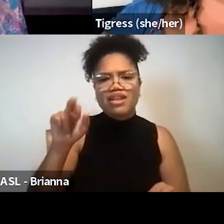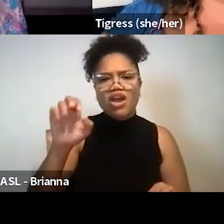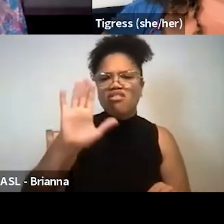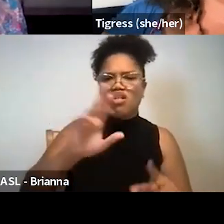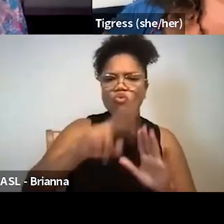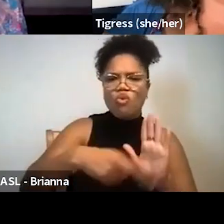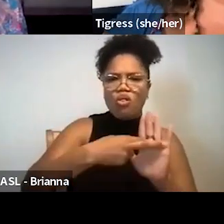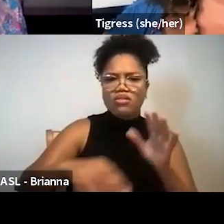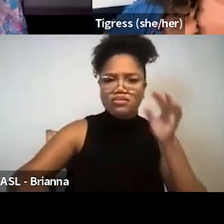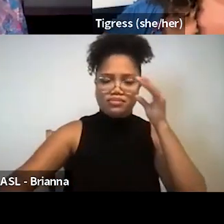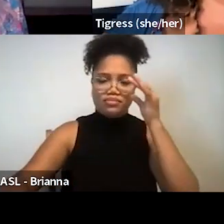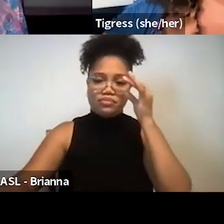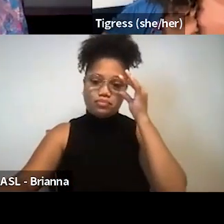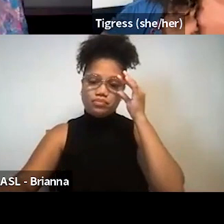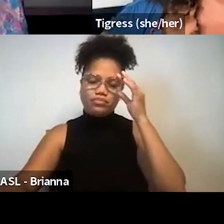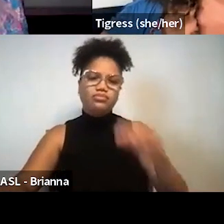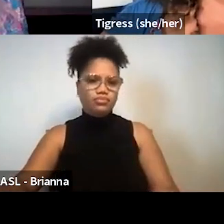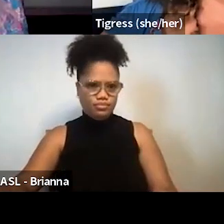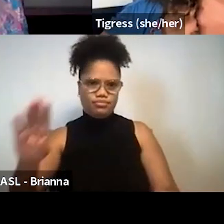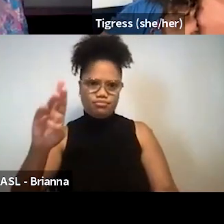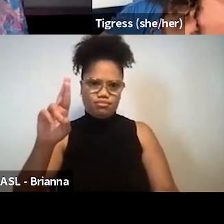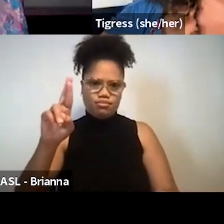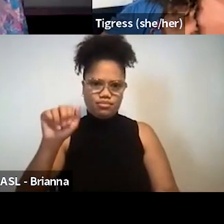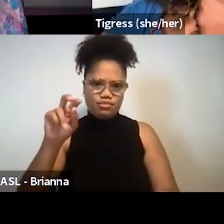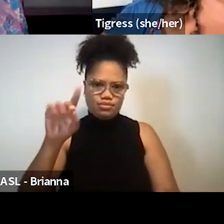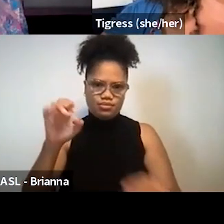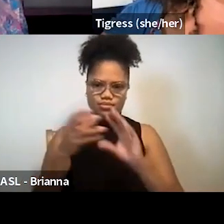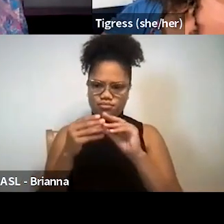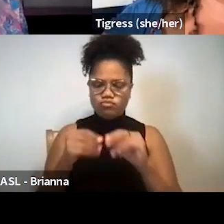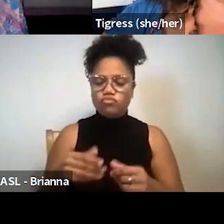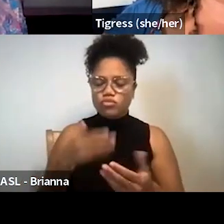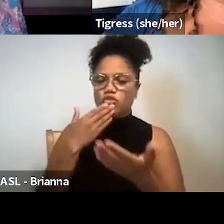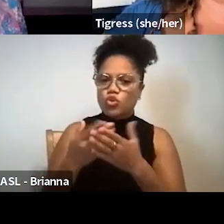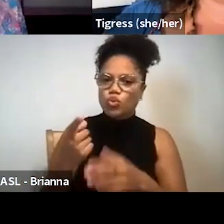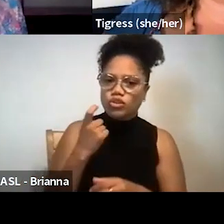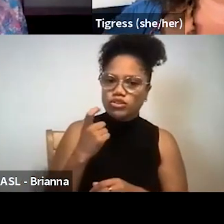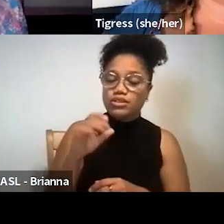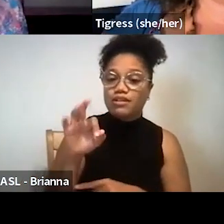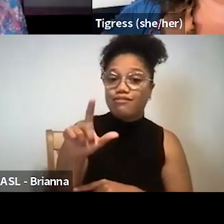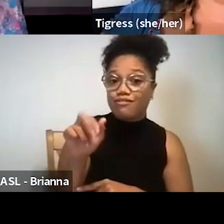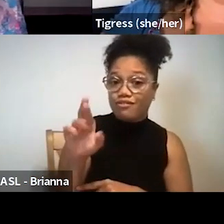Absolutely. Tigress Yeah, thank you. Great question. So, Flair, you know, for the past 20 years